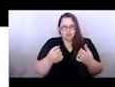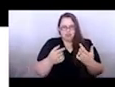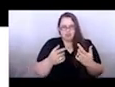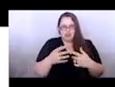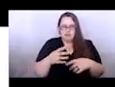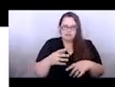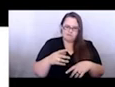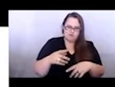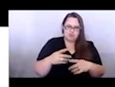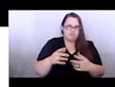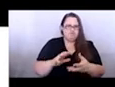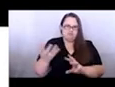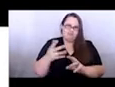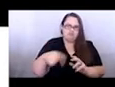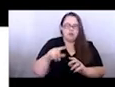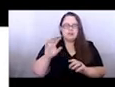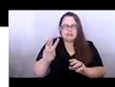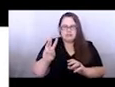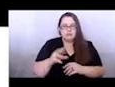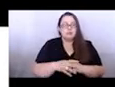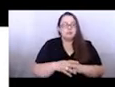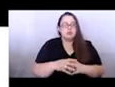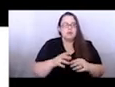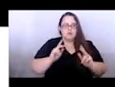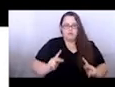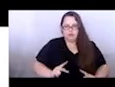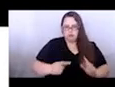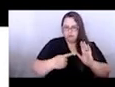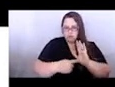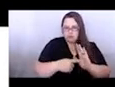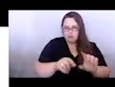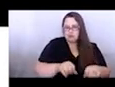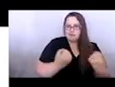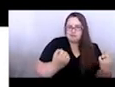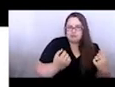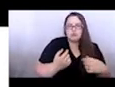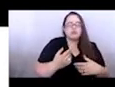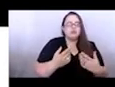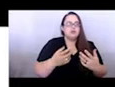So examples of physical boundary violations, so those include physical abuse, forcing